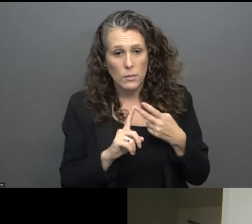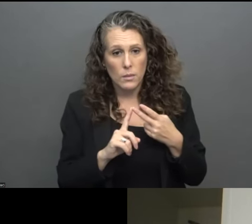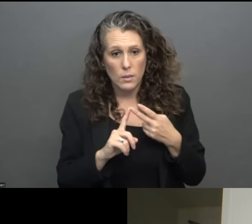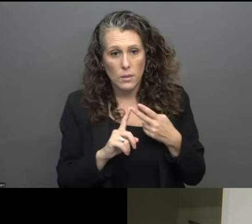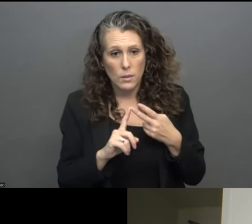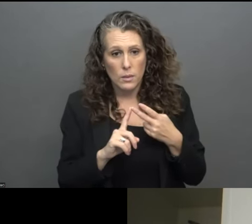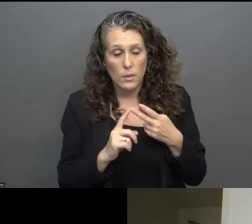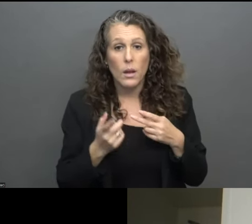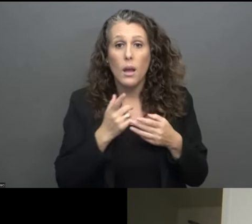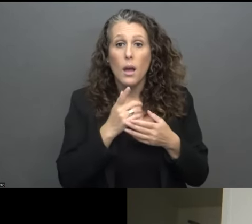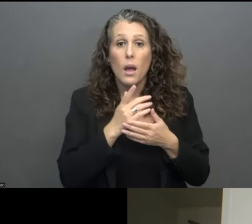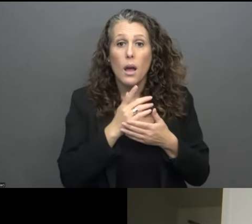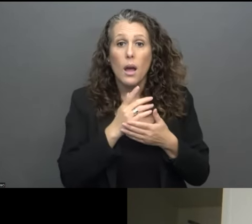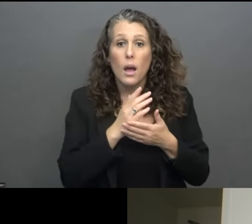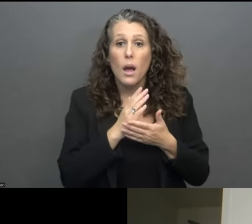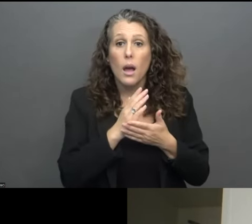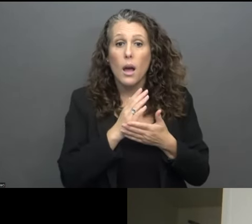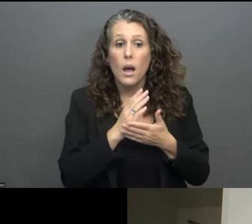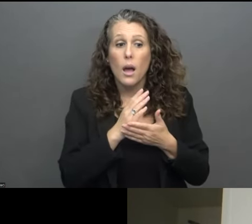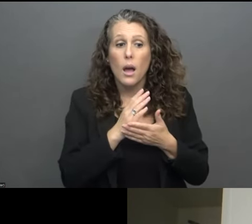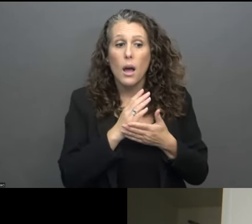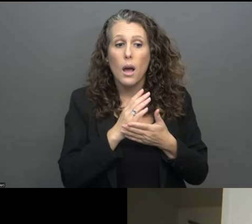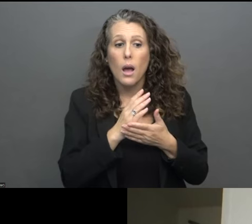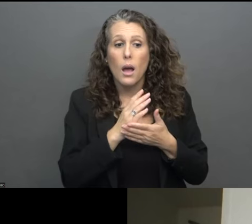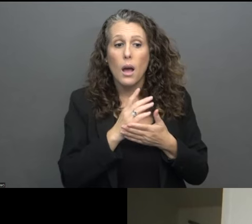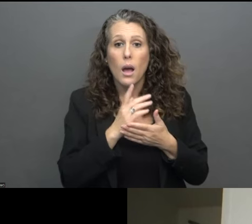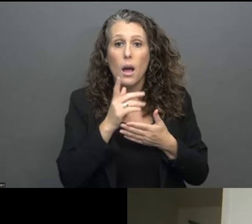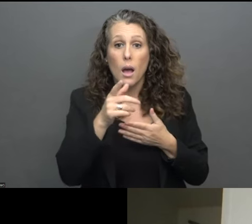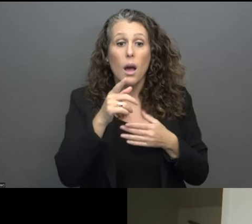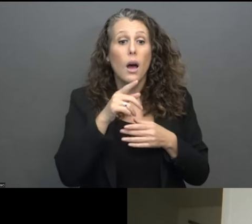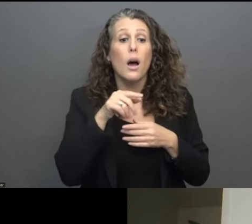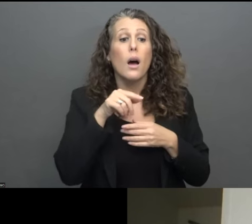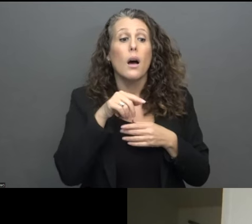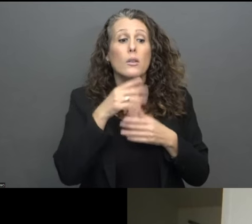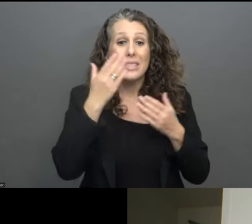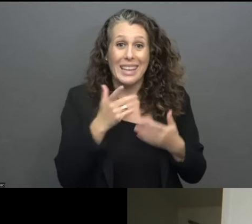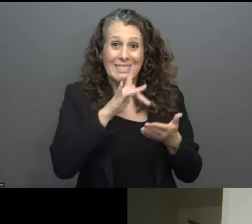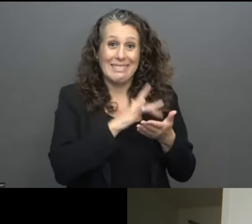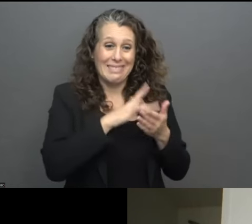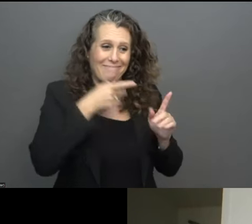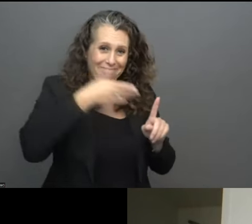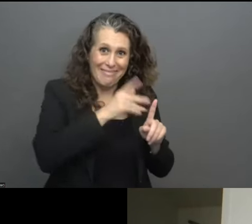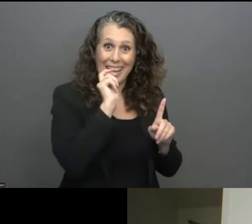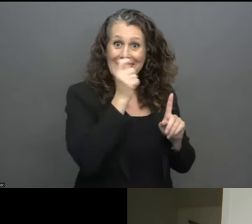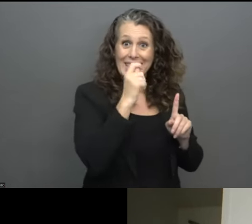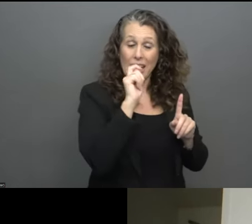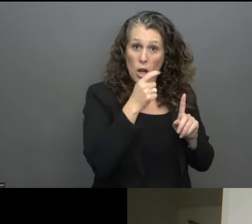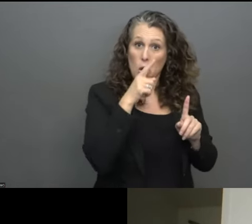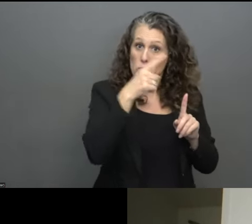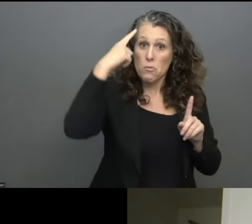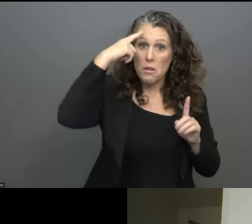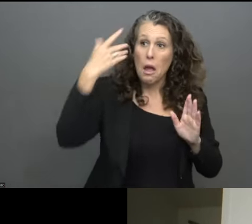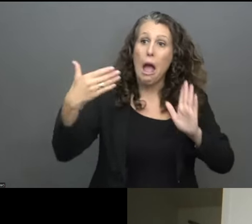10:32:10 Lanka potassium. 10:32:14 Potassium the scene, adult to be.